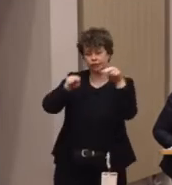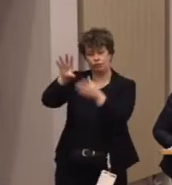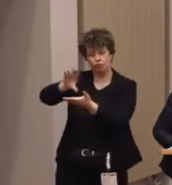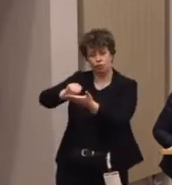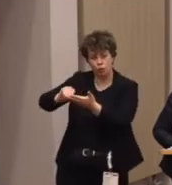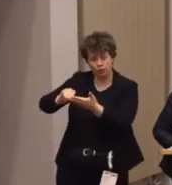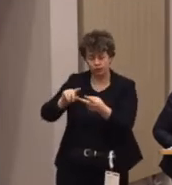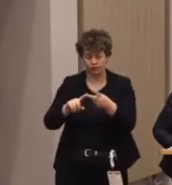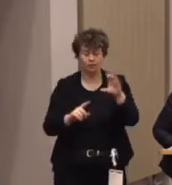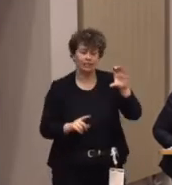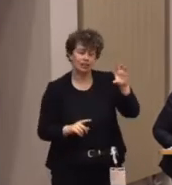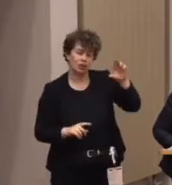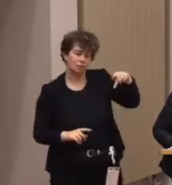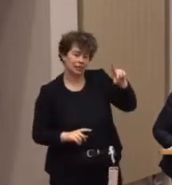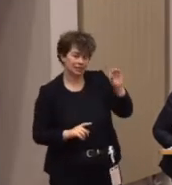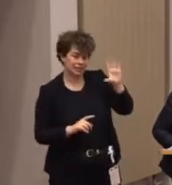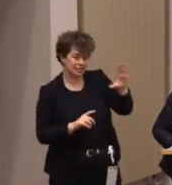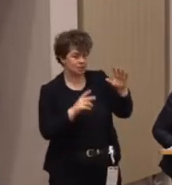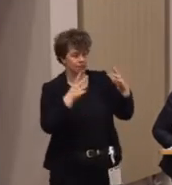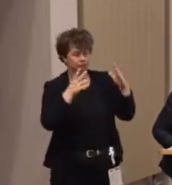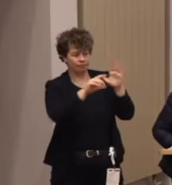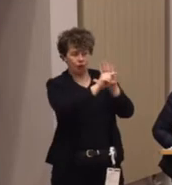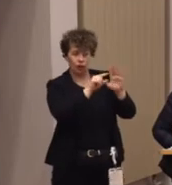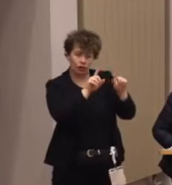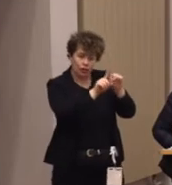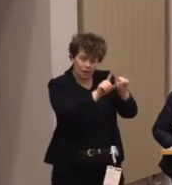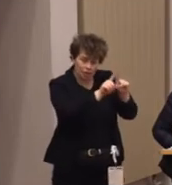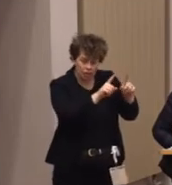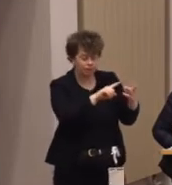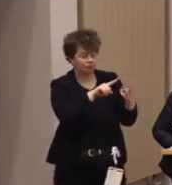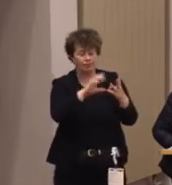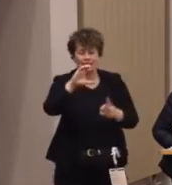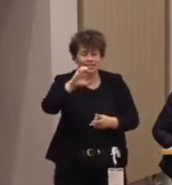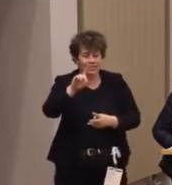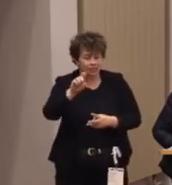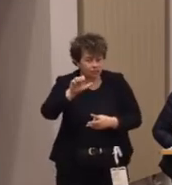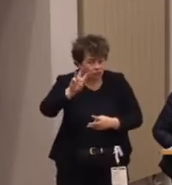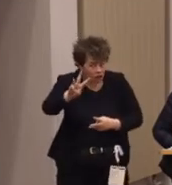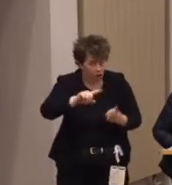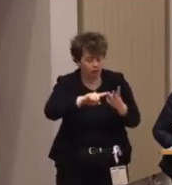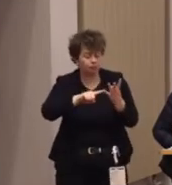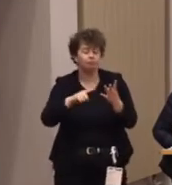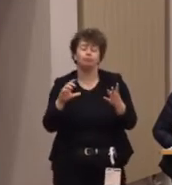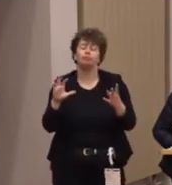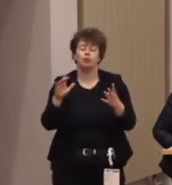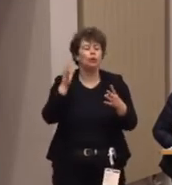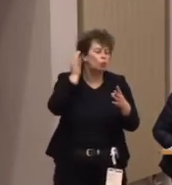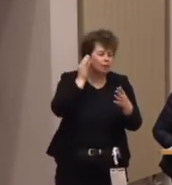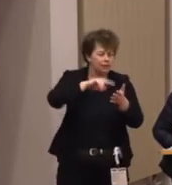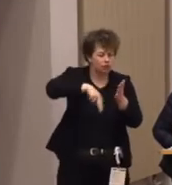the CRPD Article 11, the convention on the rights of discrimination against women, the